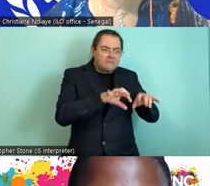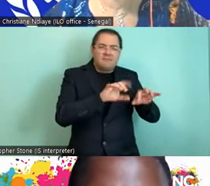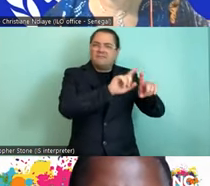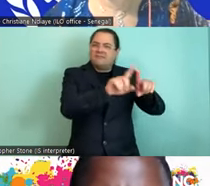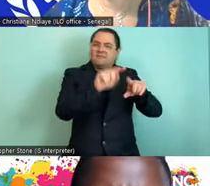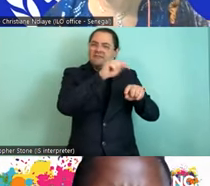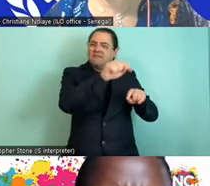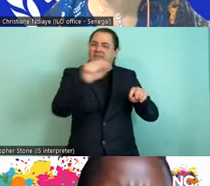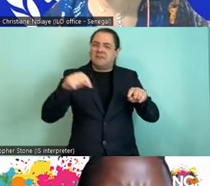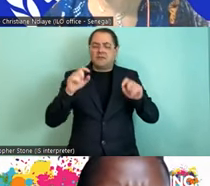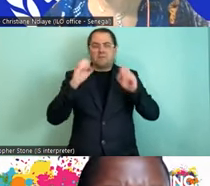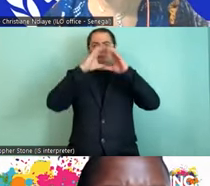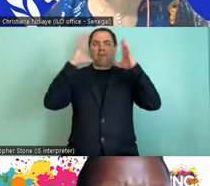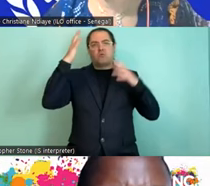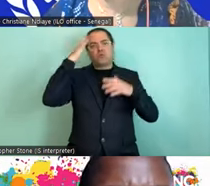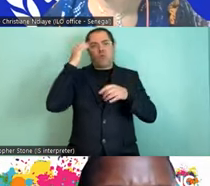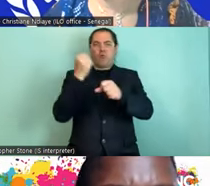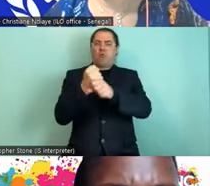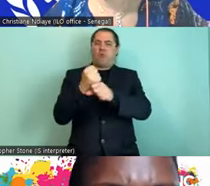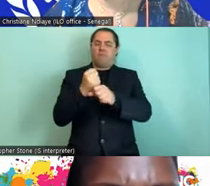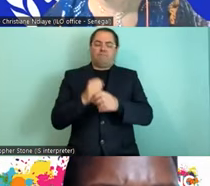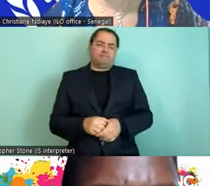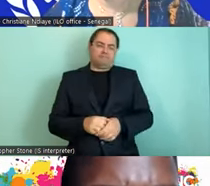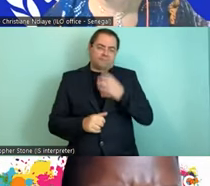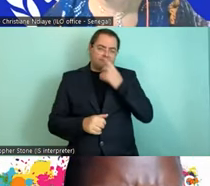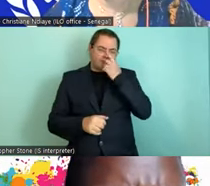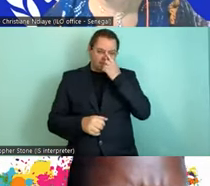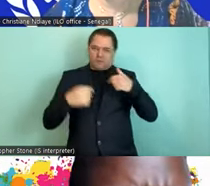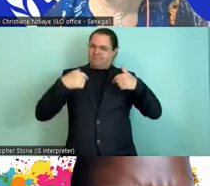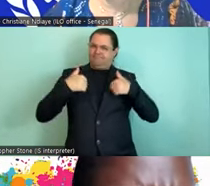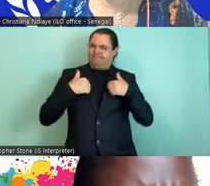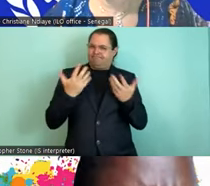work. So what have we done so far, around disability inclusion.